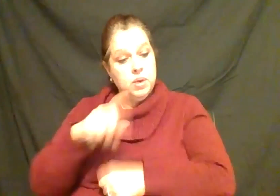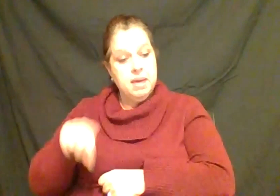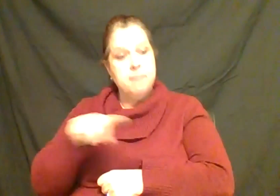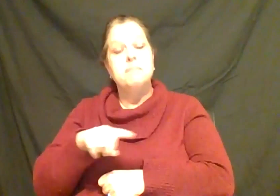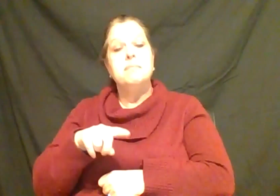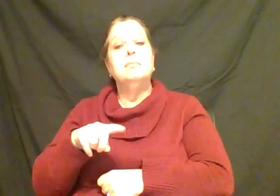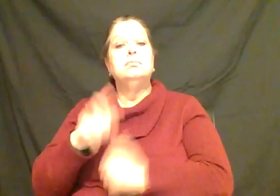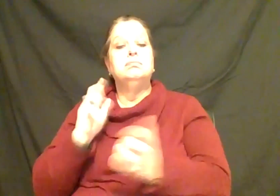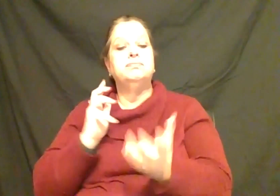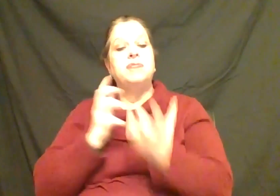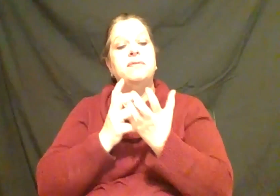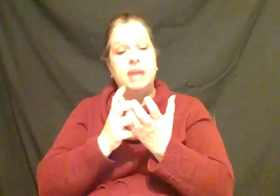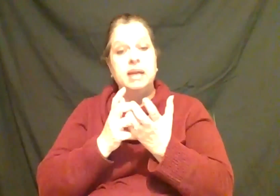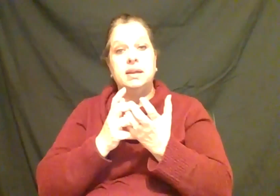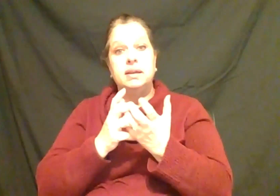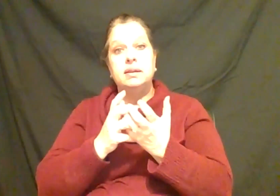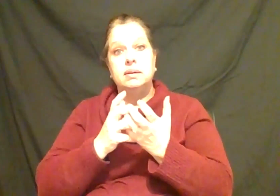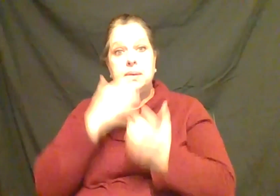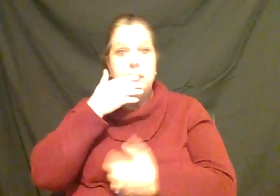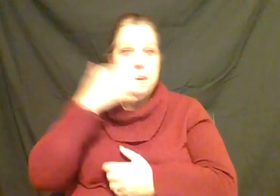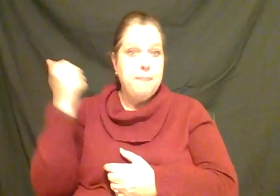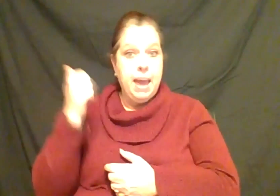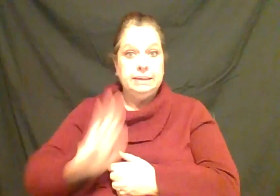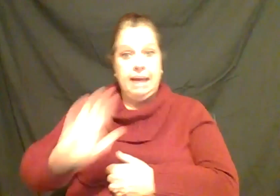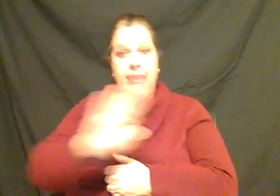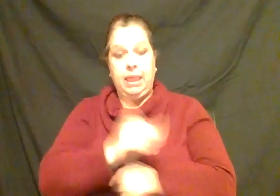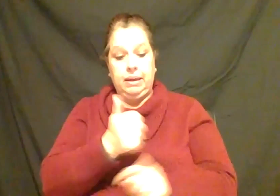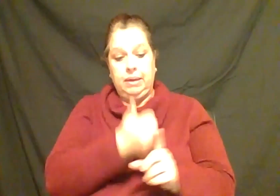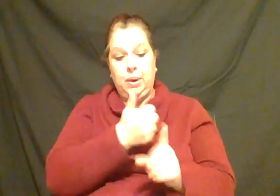in the model that exists in their school in their academy as i shared previously